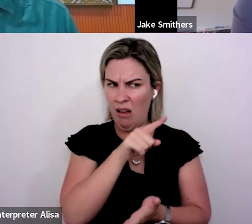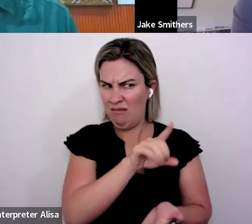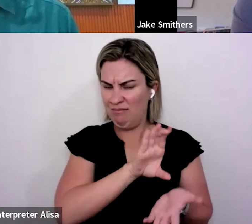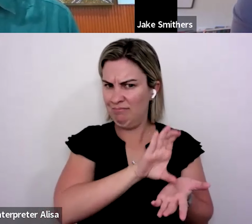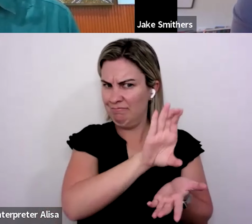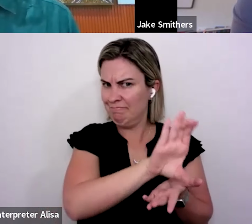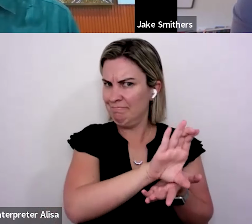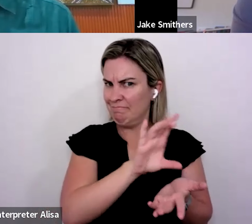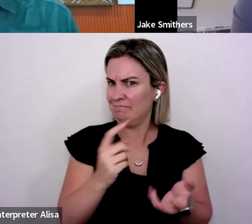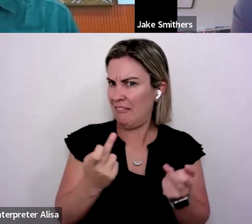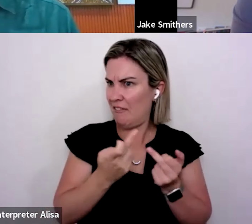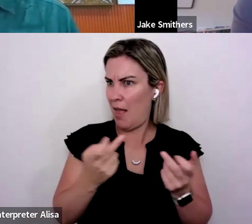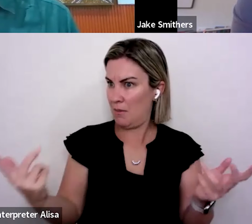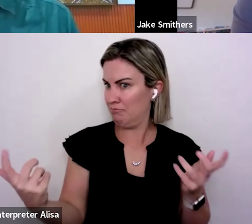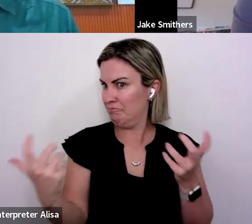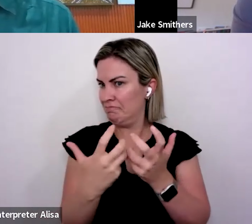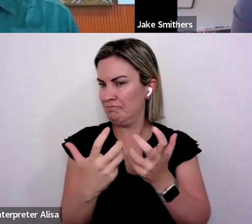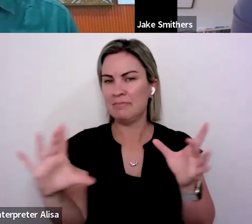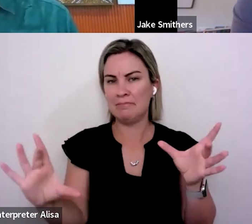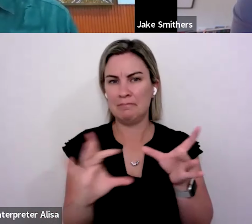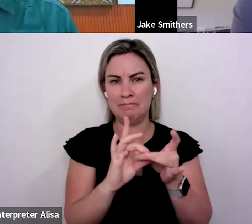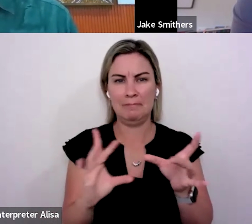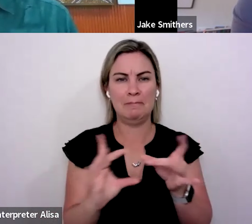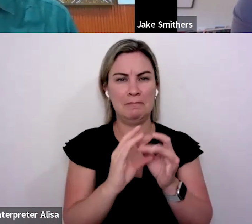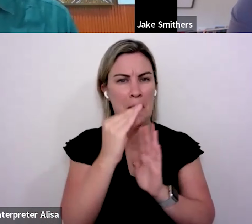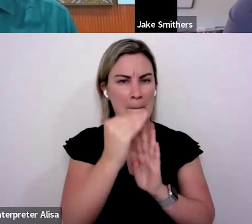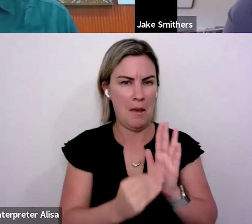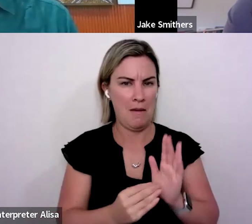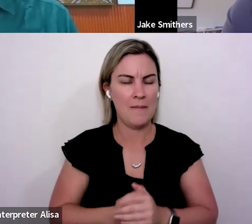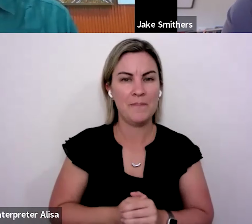Jake's art speciality is Music and First Nations Arts and Culture.